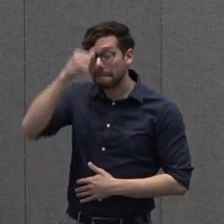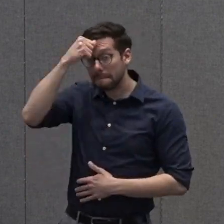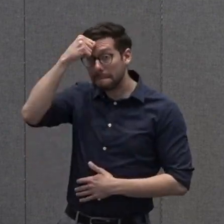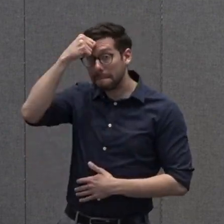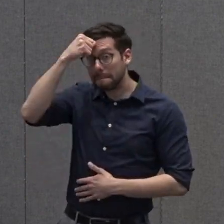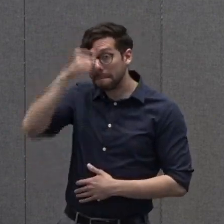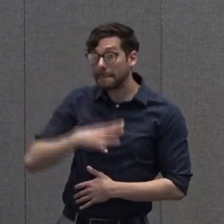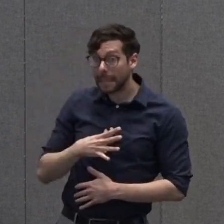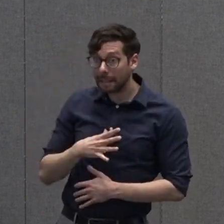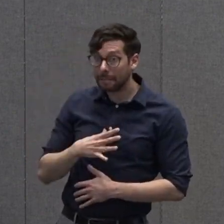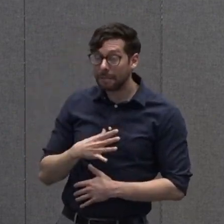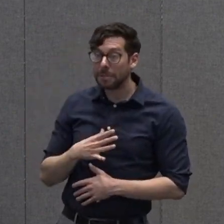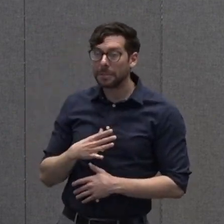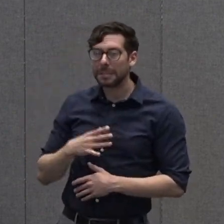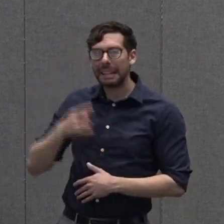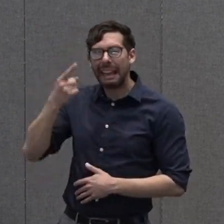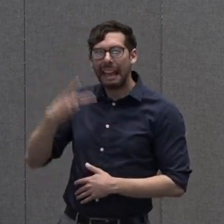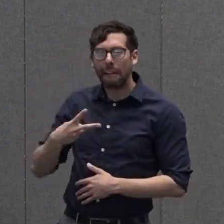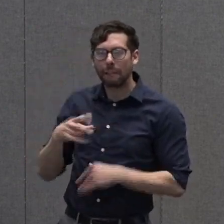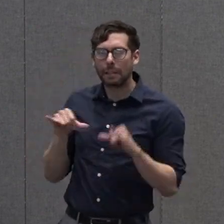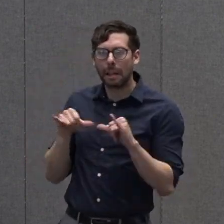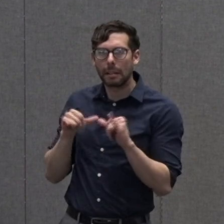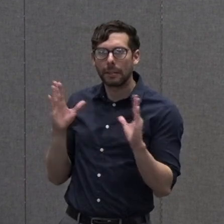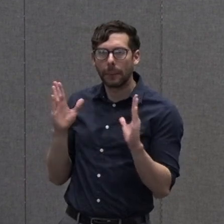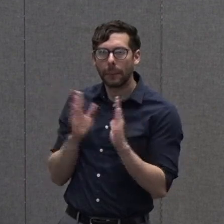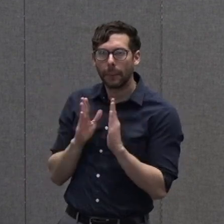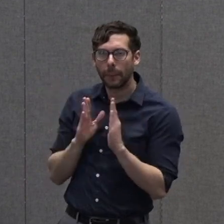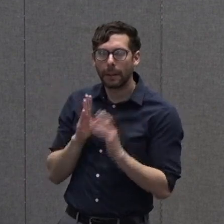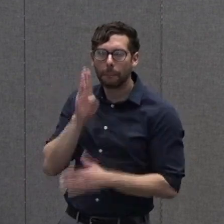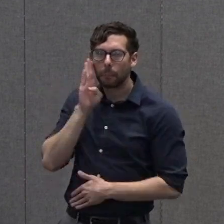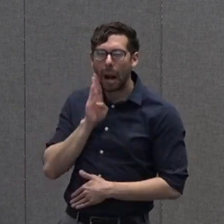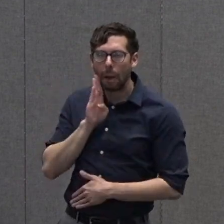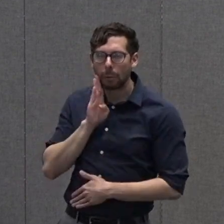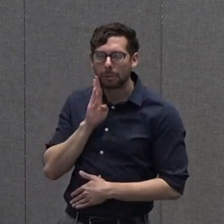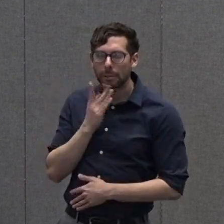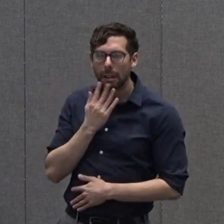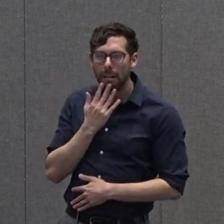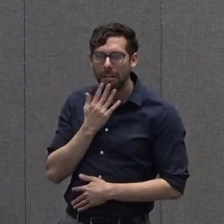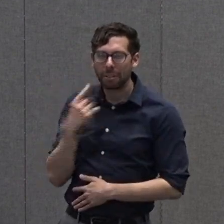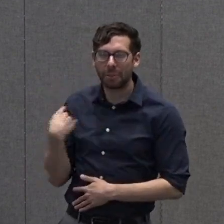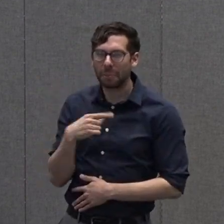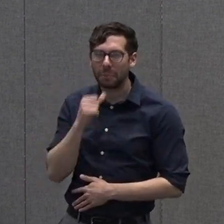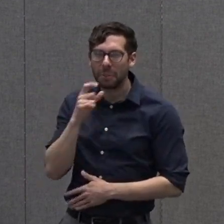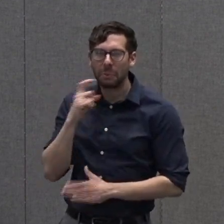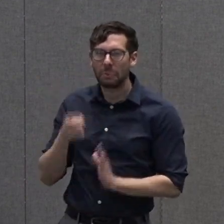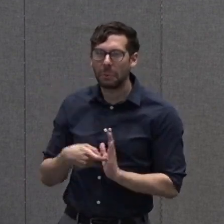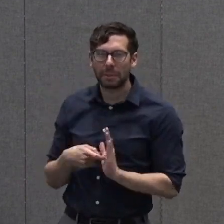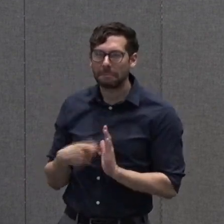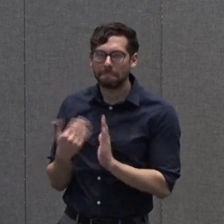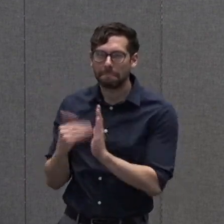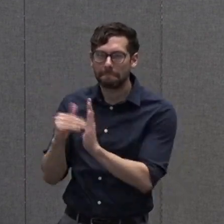and we don't even notice them, most of the time. And the black widow spiders tend to have